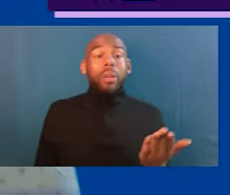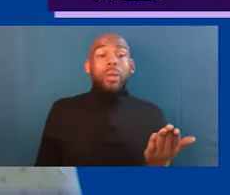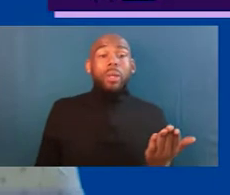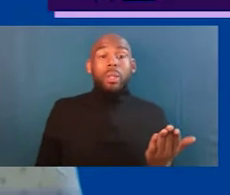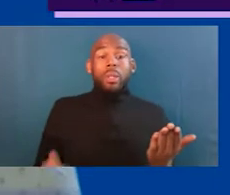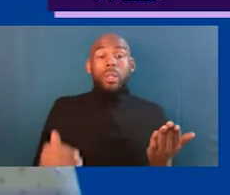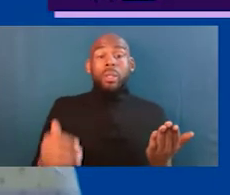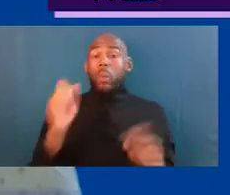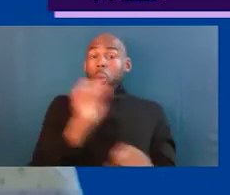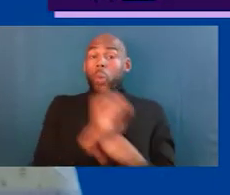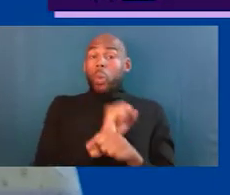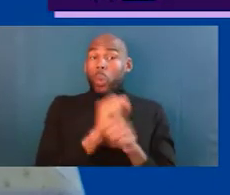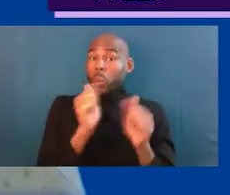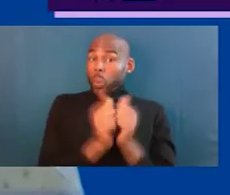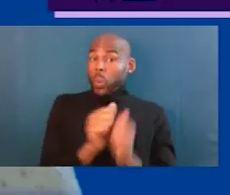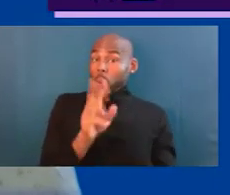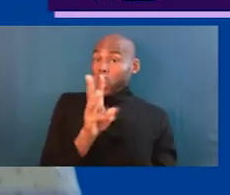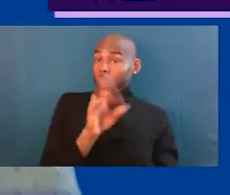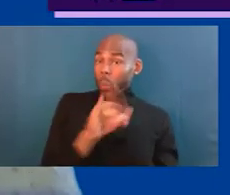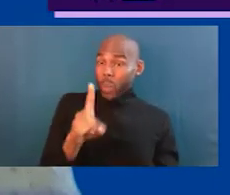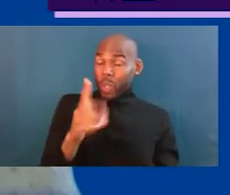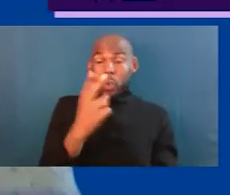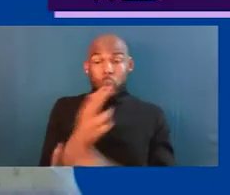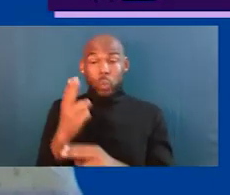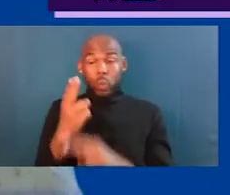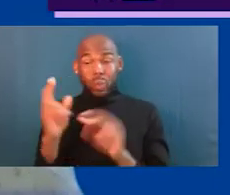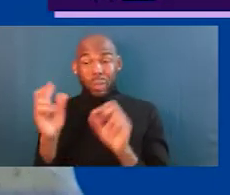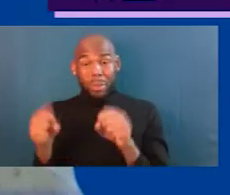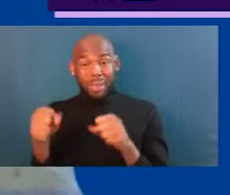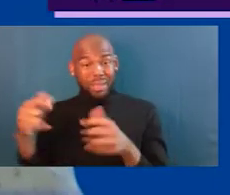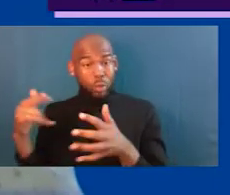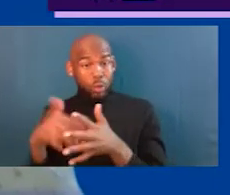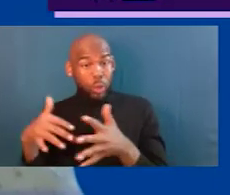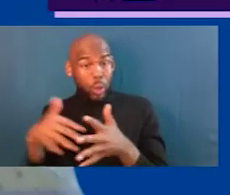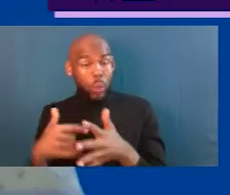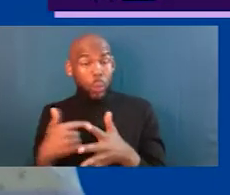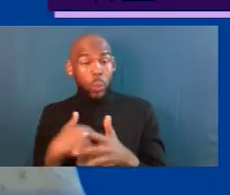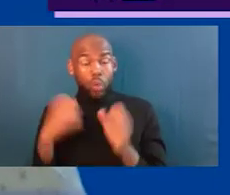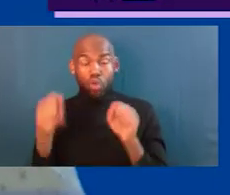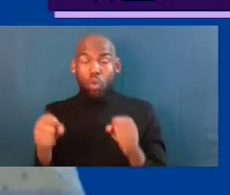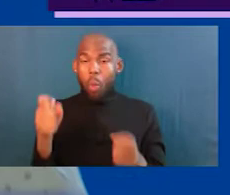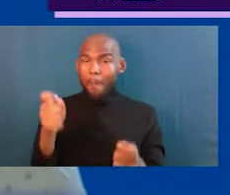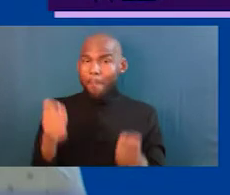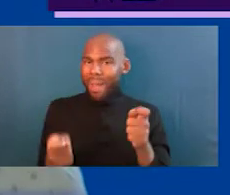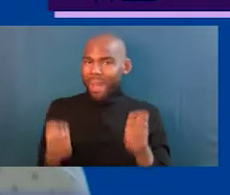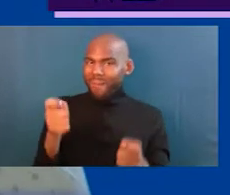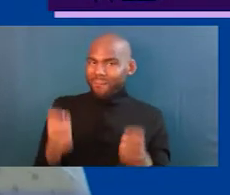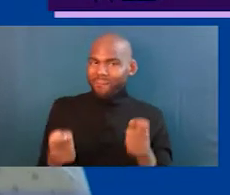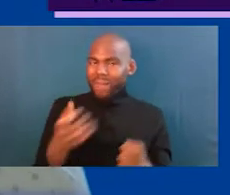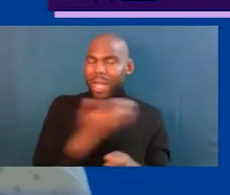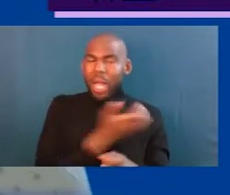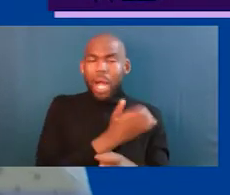By working with WID and usability studies, right, what we could do is we could modify our user experiences